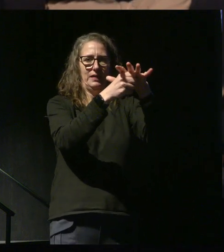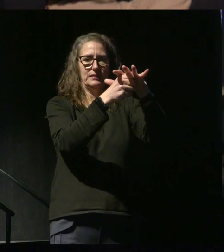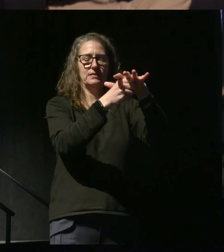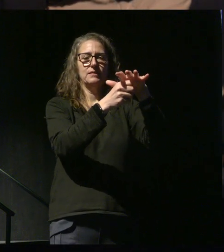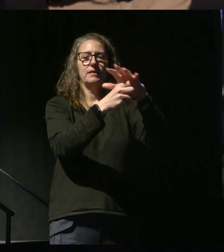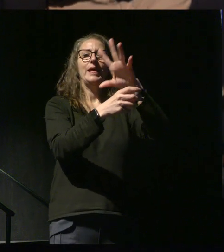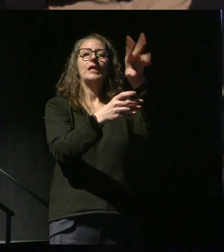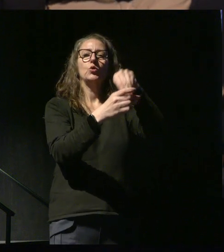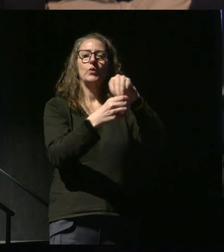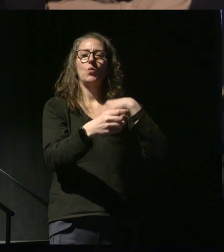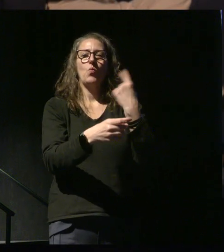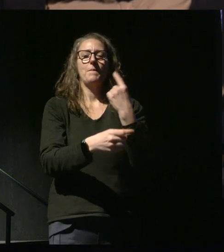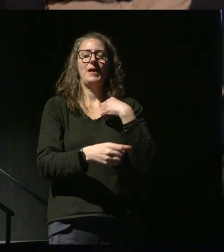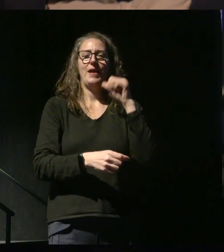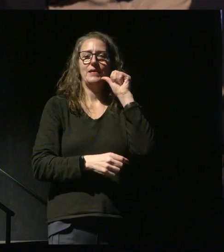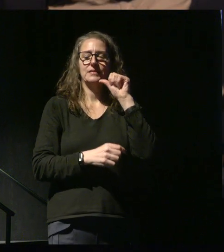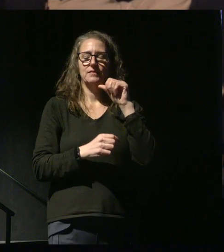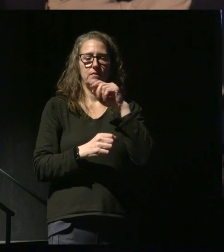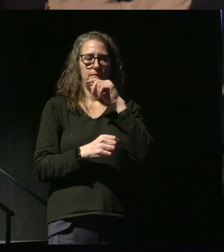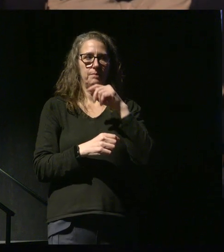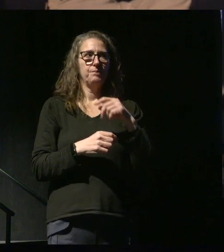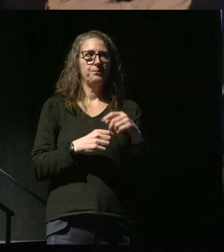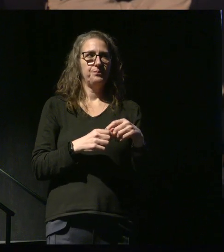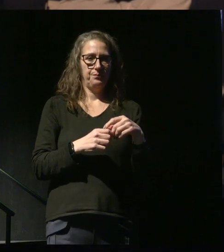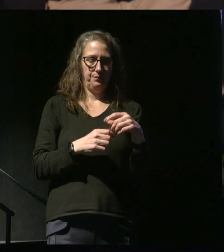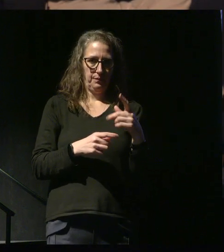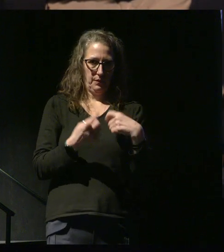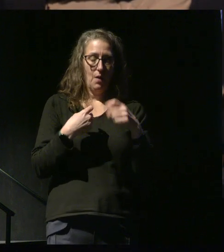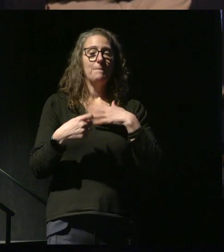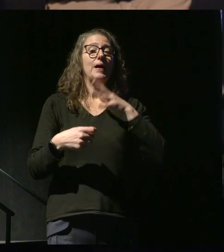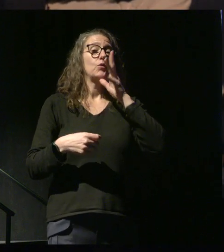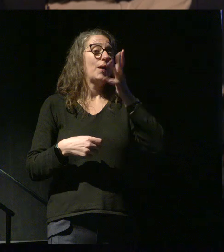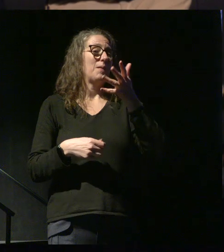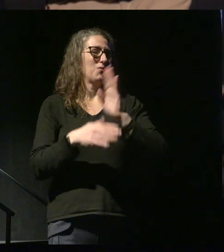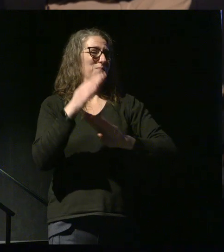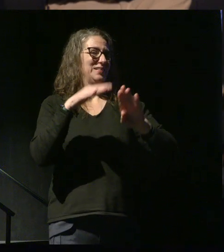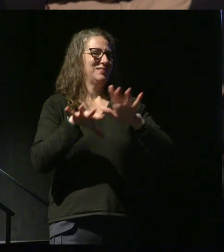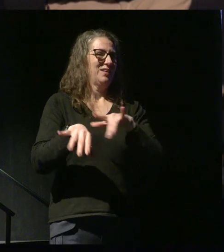So one of my grandmother essentially adopted me as a kid.